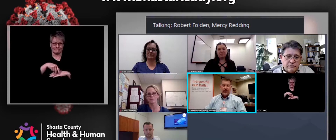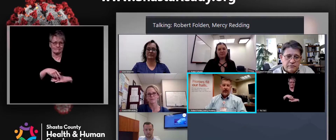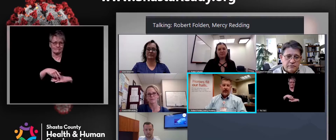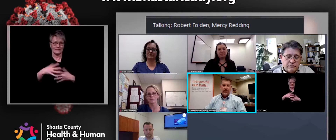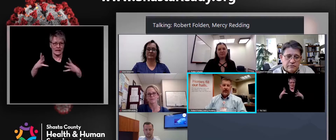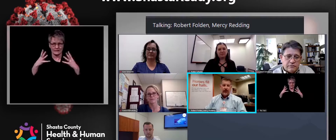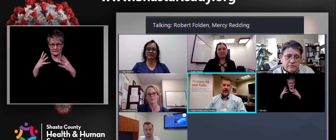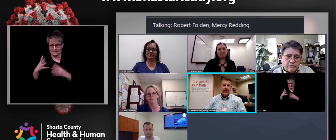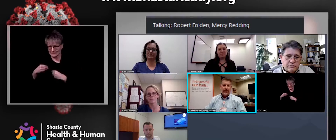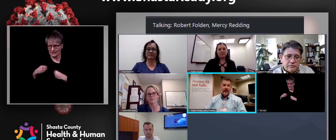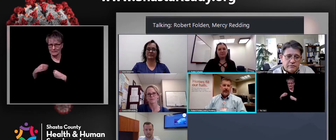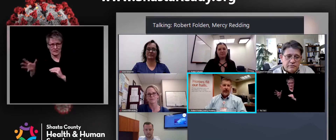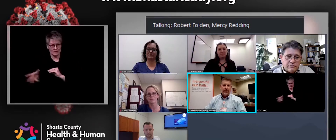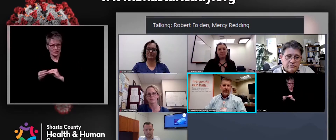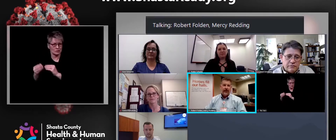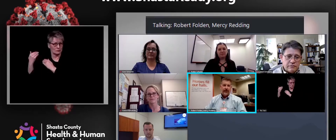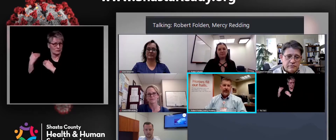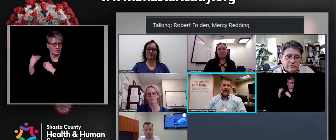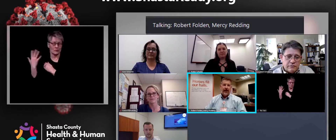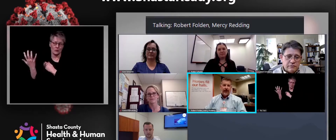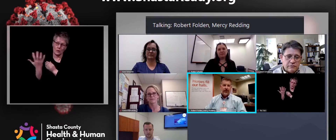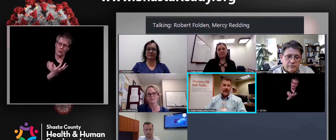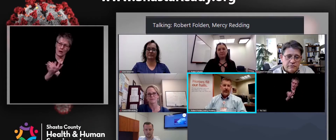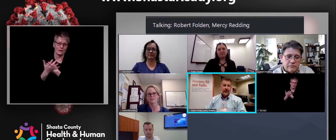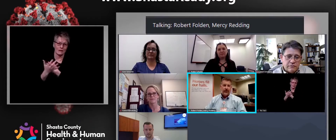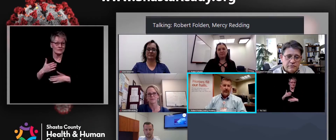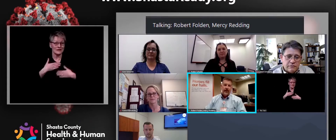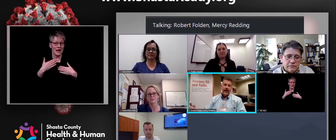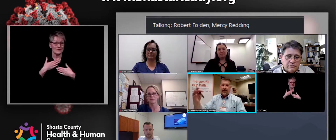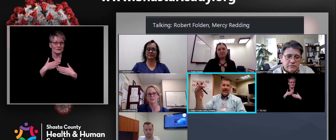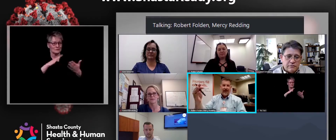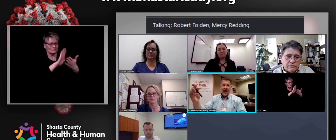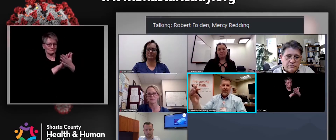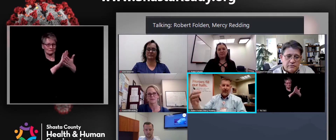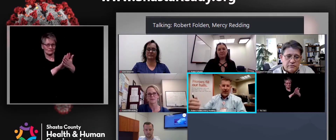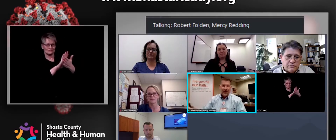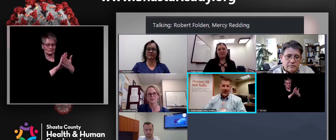just nice to be able to recognize them in kind of a different fashion. So anyway, happy